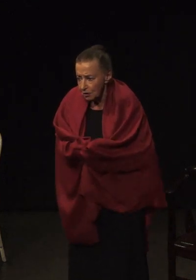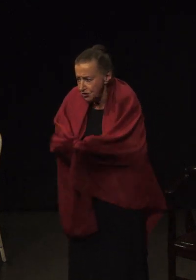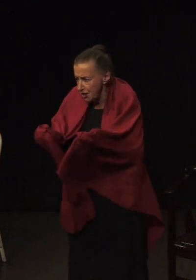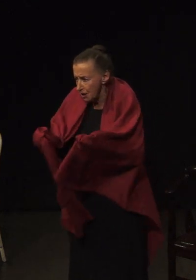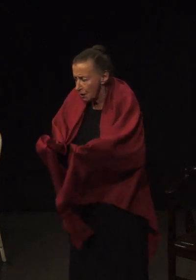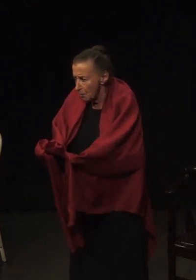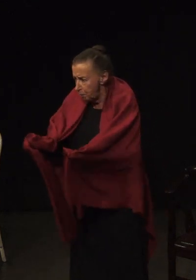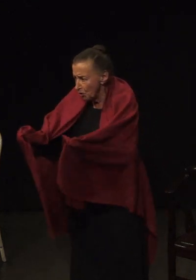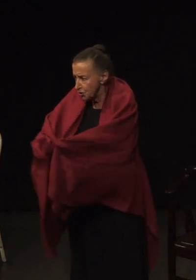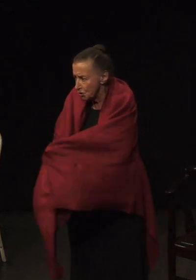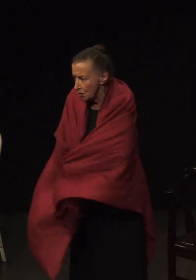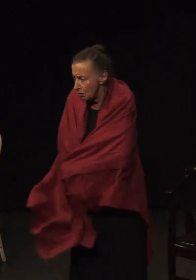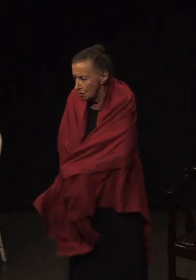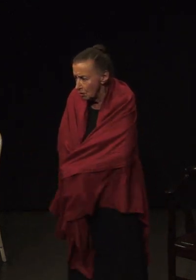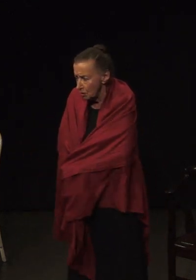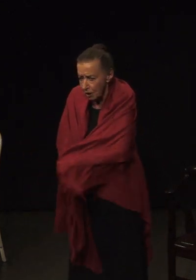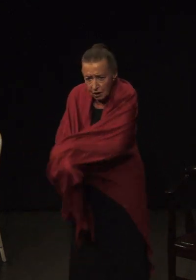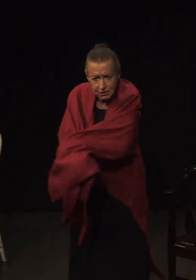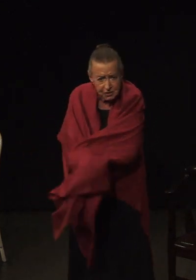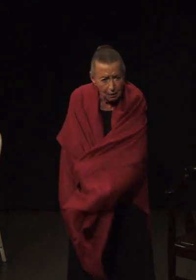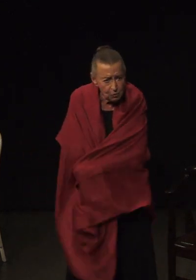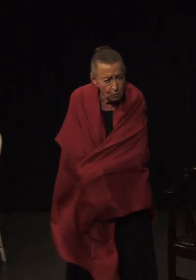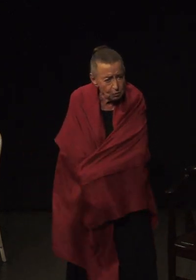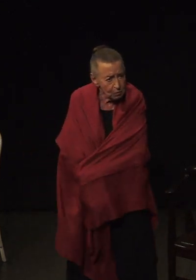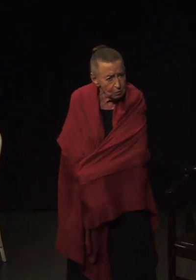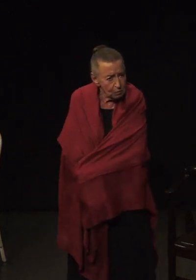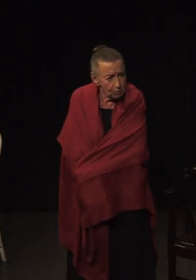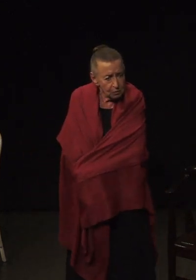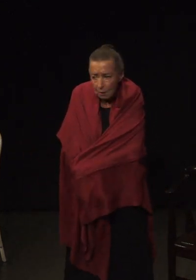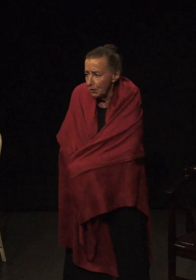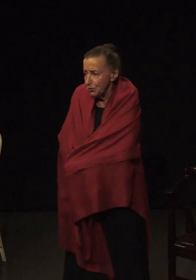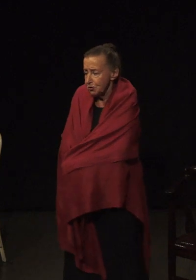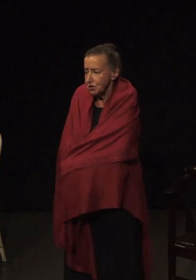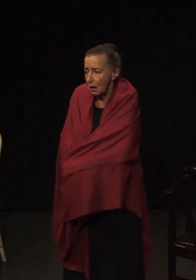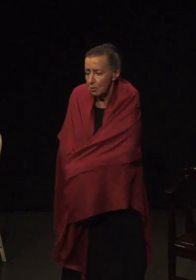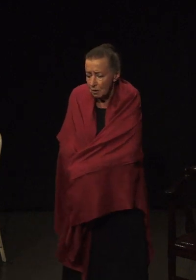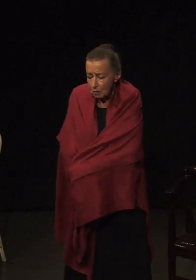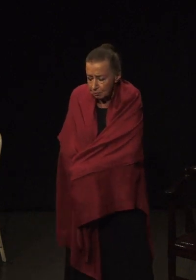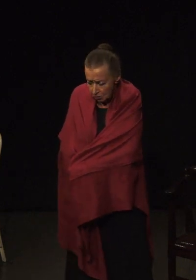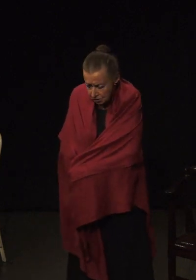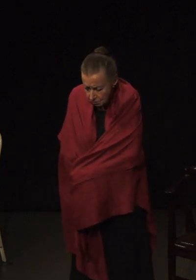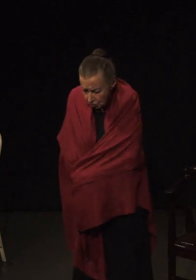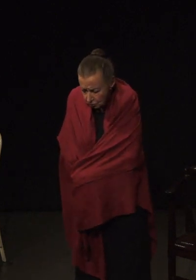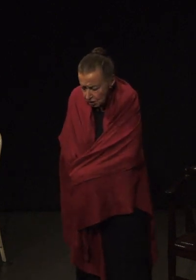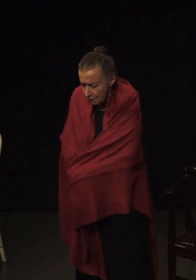Where? Why? Have you gone mad? A simple soldier, trailing along a...